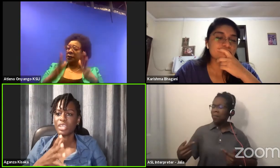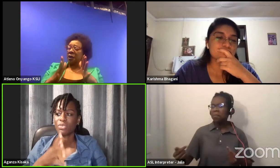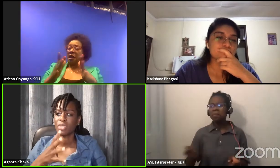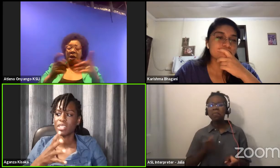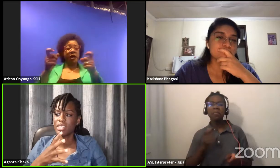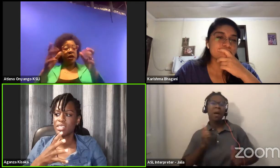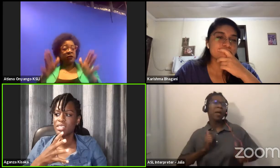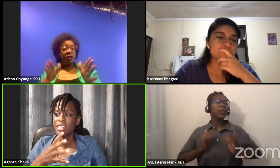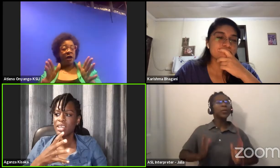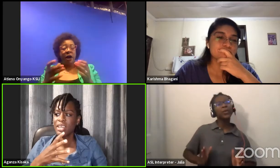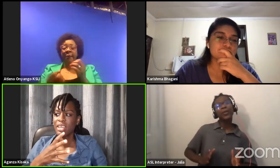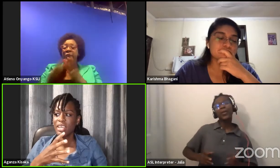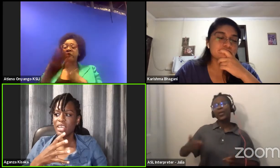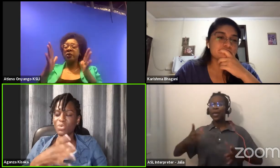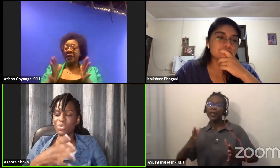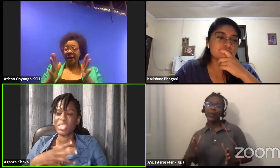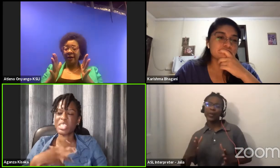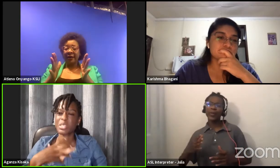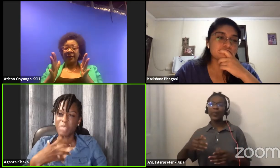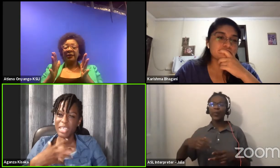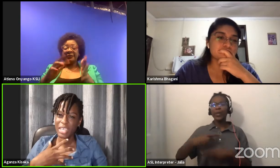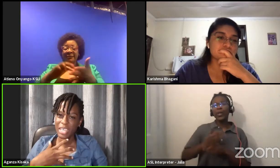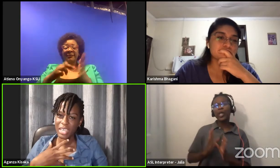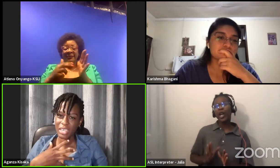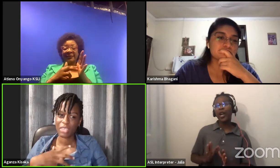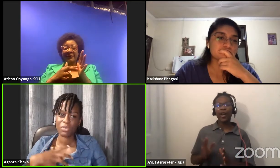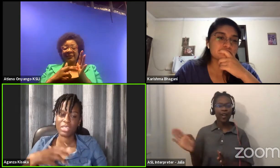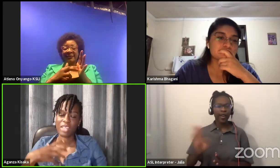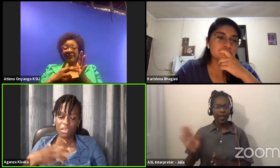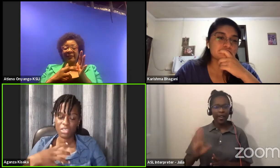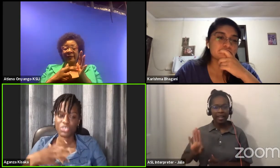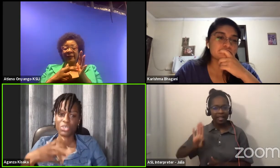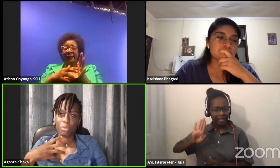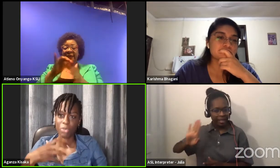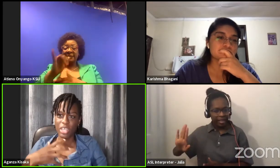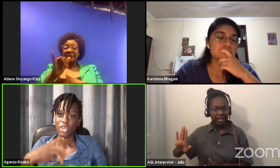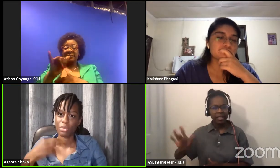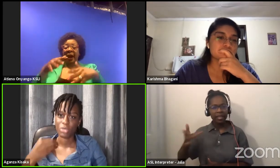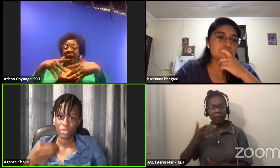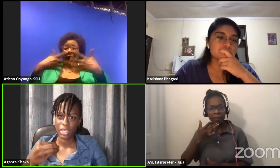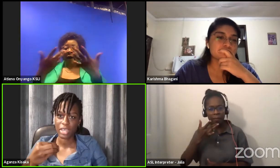It was this, it was speaking, it was how does your body communicate?